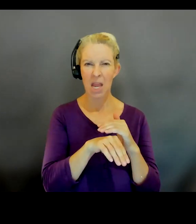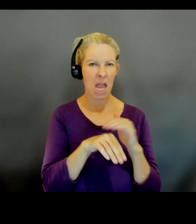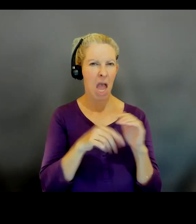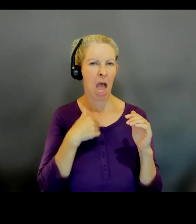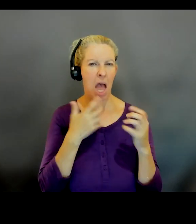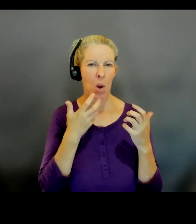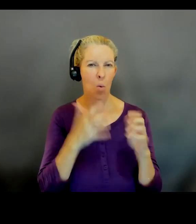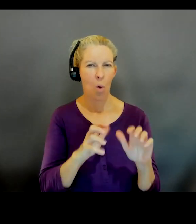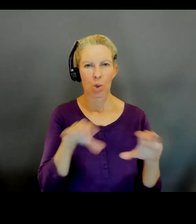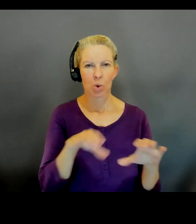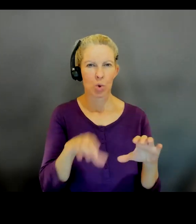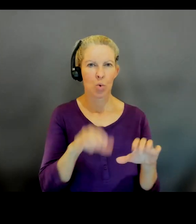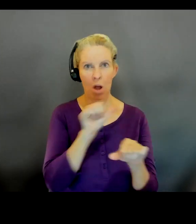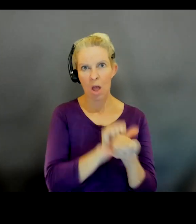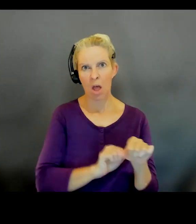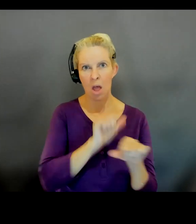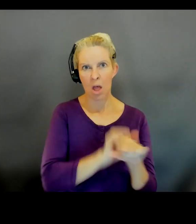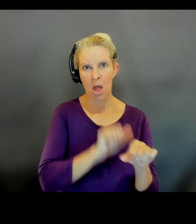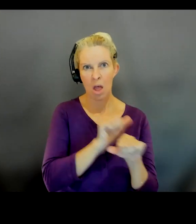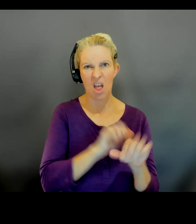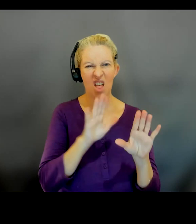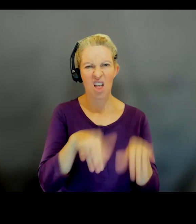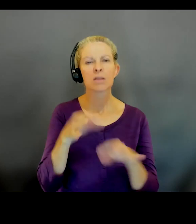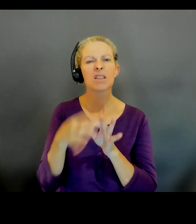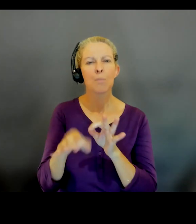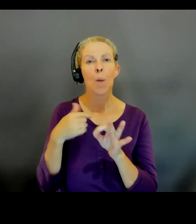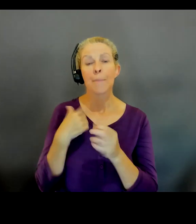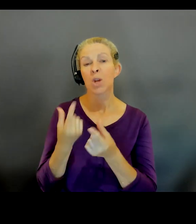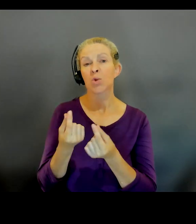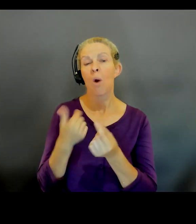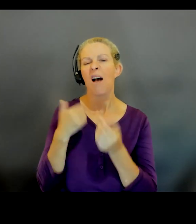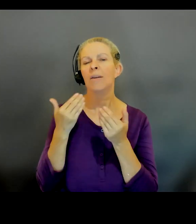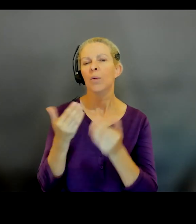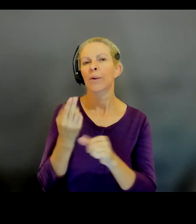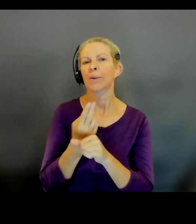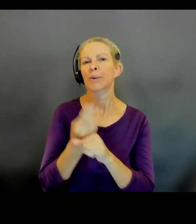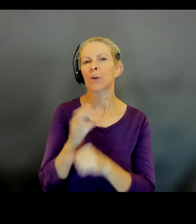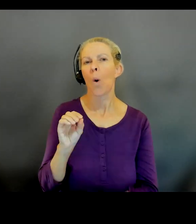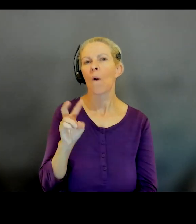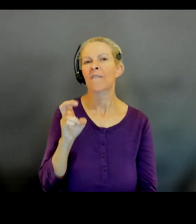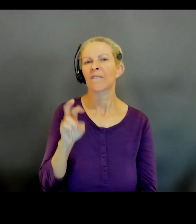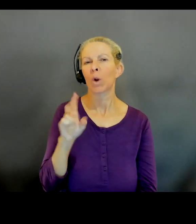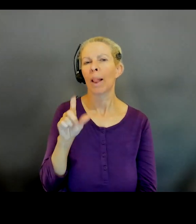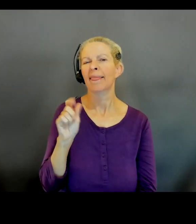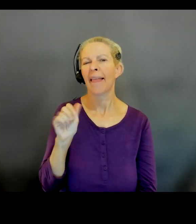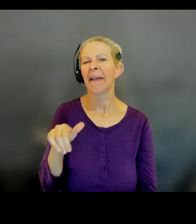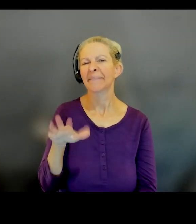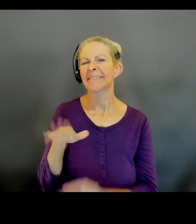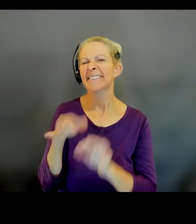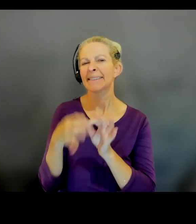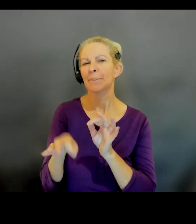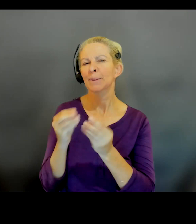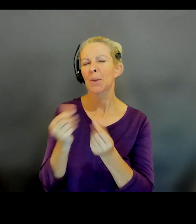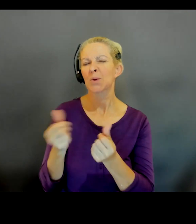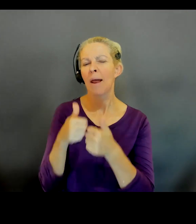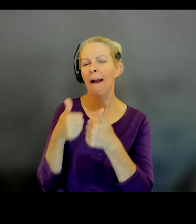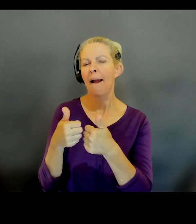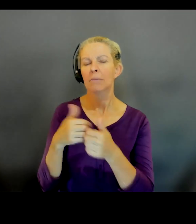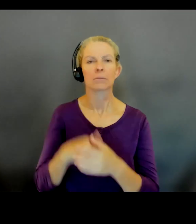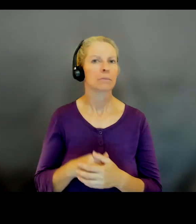And I just want to say, don't do it. Don't think it is going to get you out of hot water. Do your